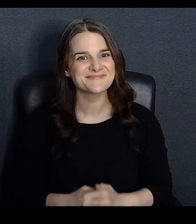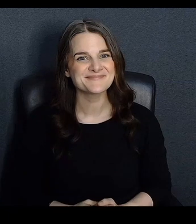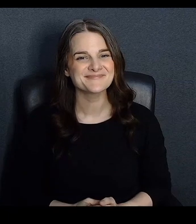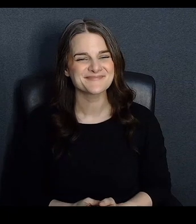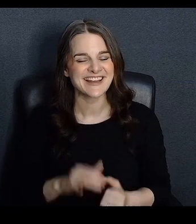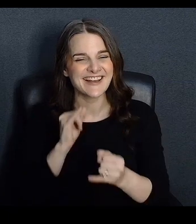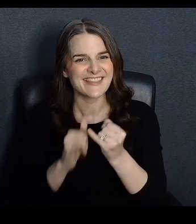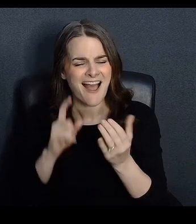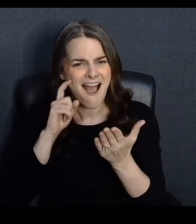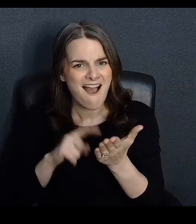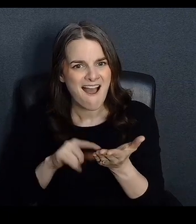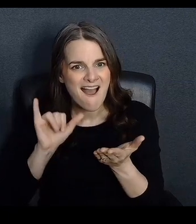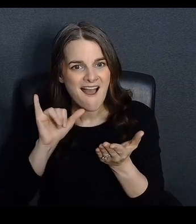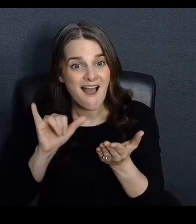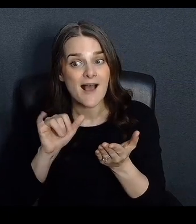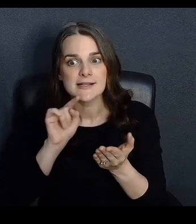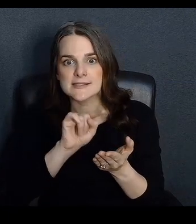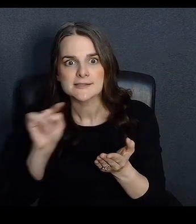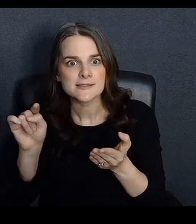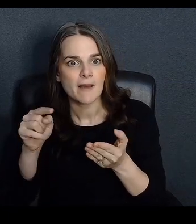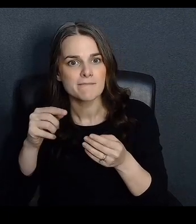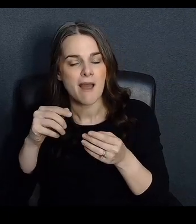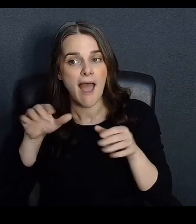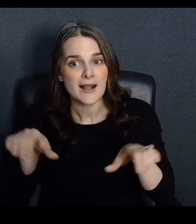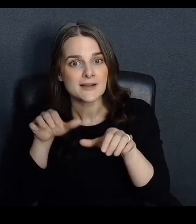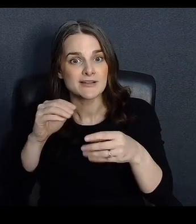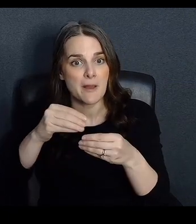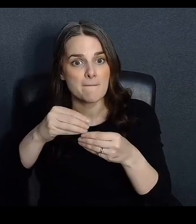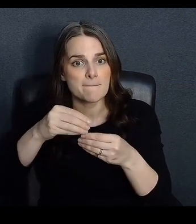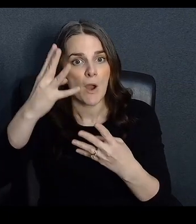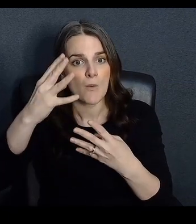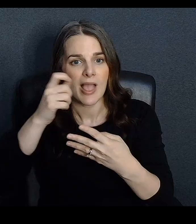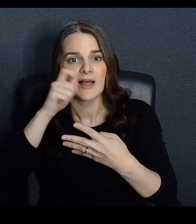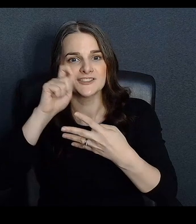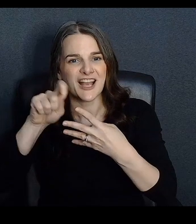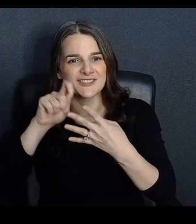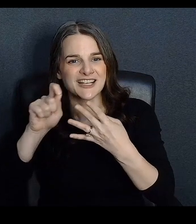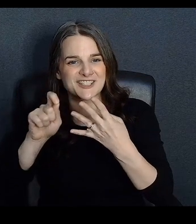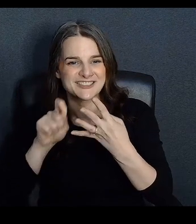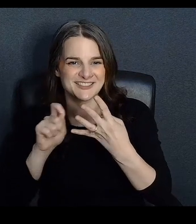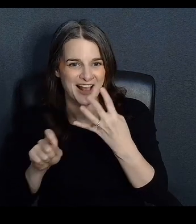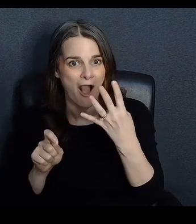One last thing I noticed here is that some of the activities expand into checklists when you click on them so